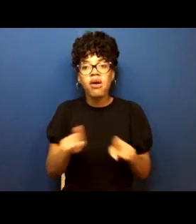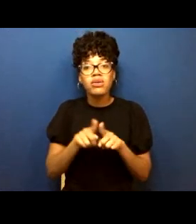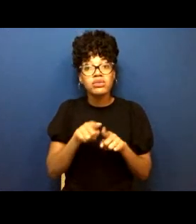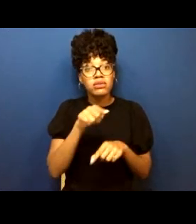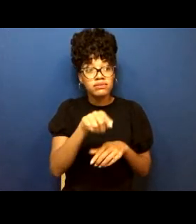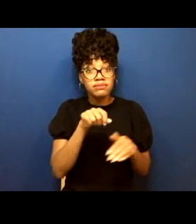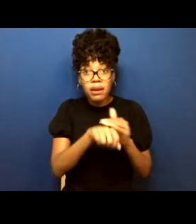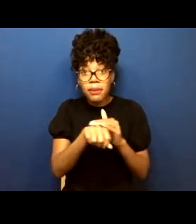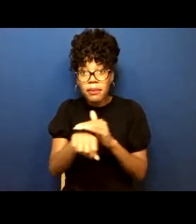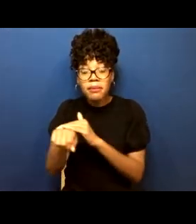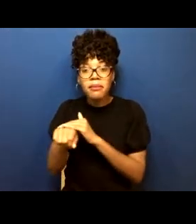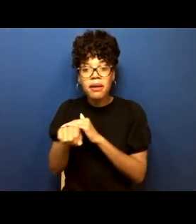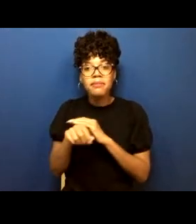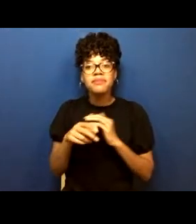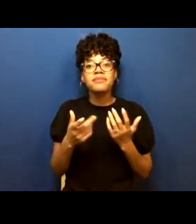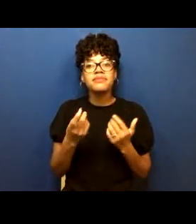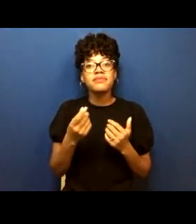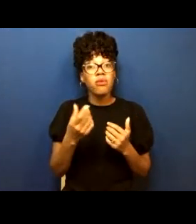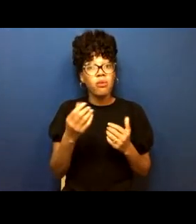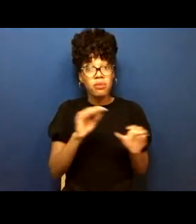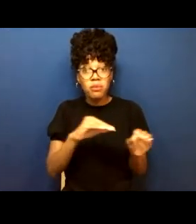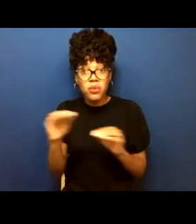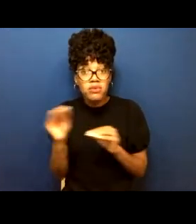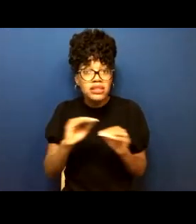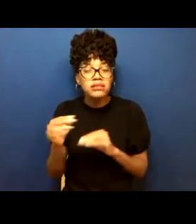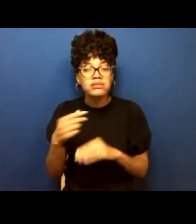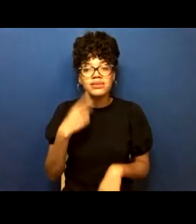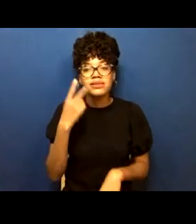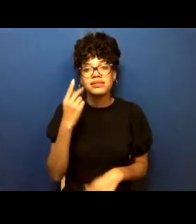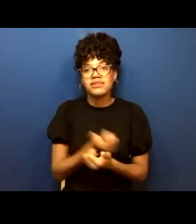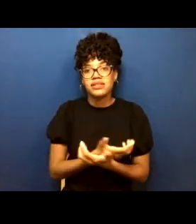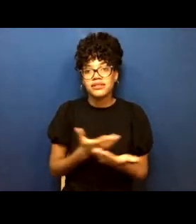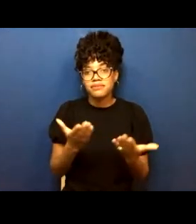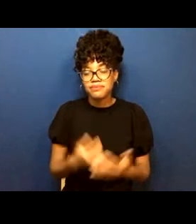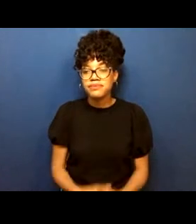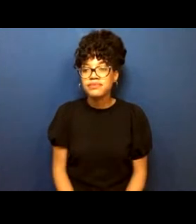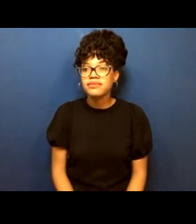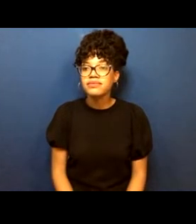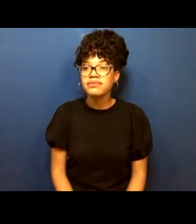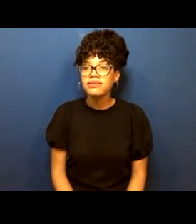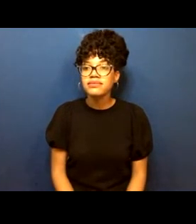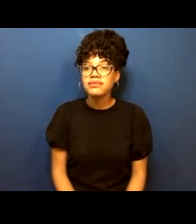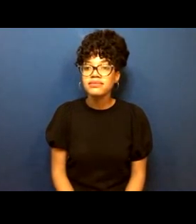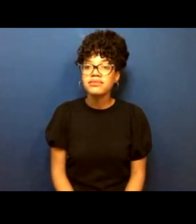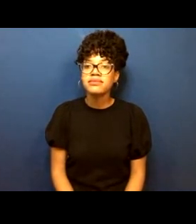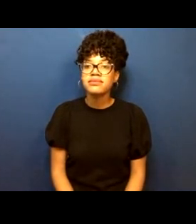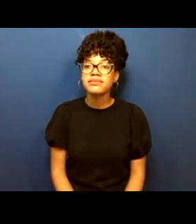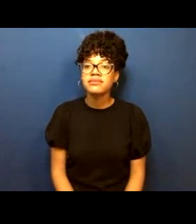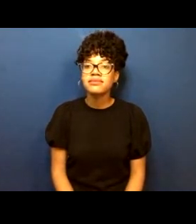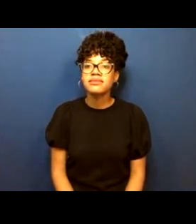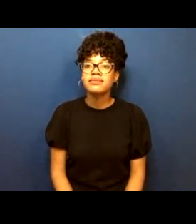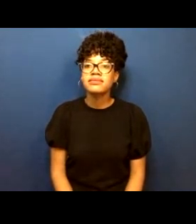And if they're moving in or out of the area. Next slide. Another group in the Marine Mammal Lab with me